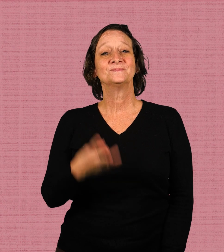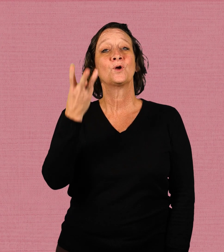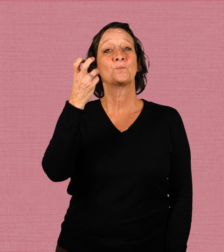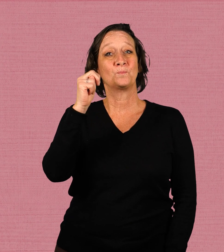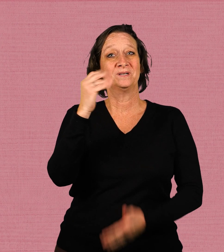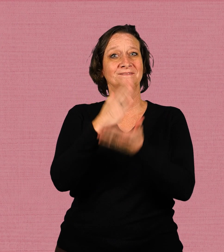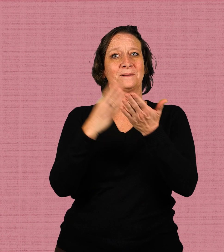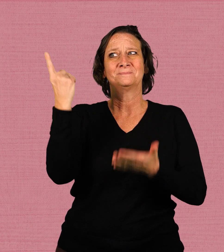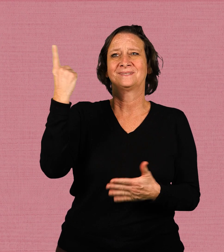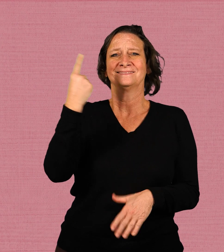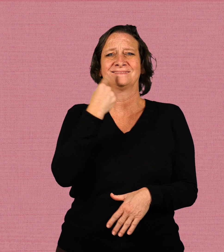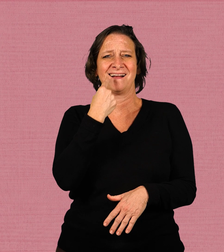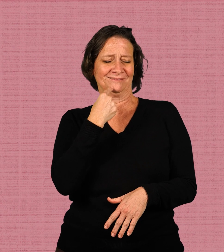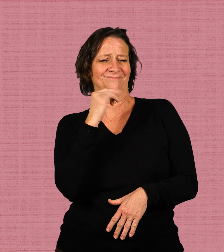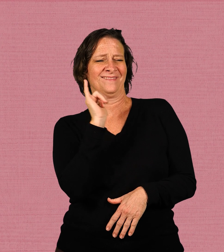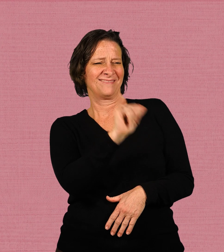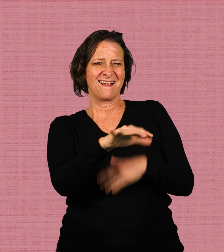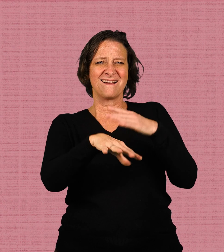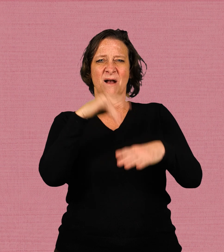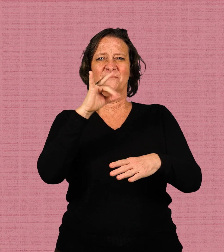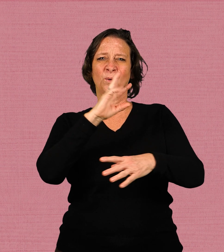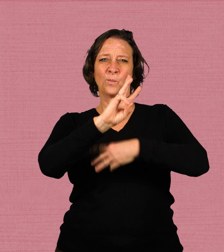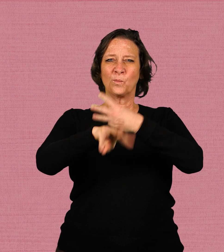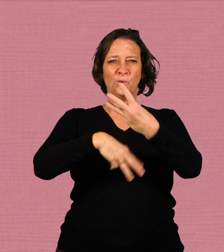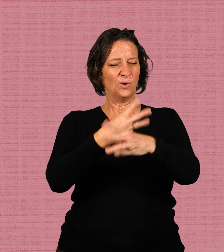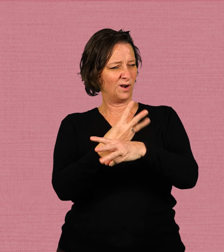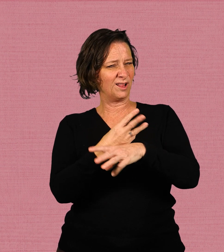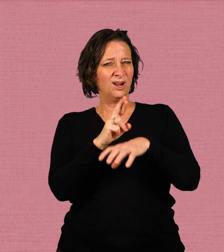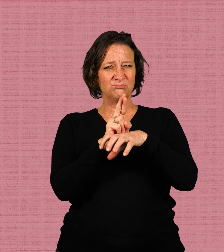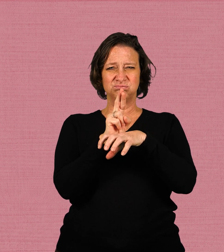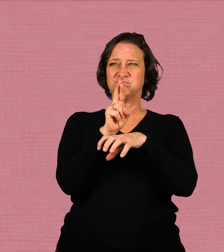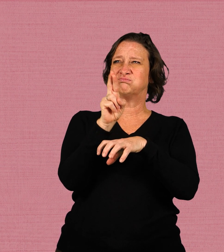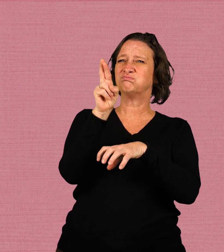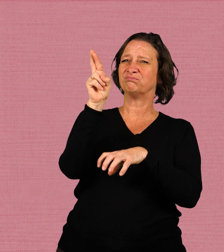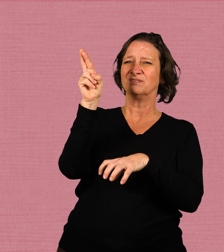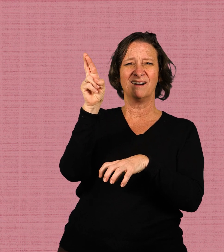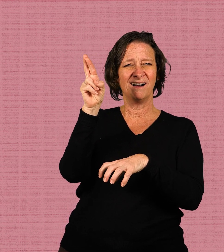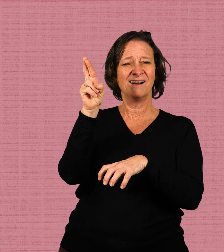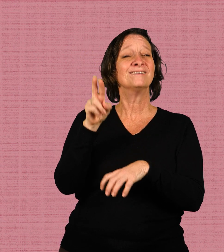When someone says, “That’s out of this world,”